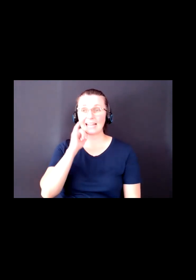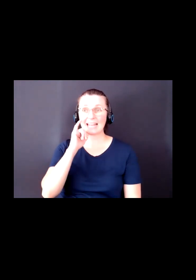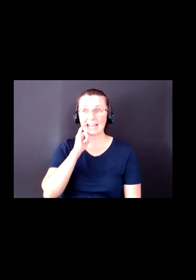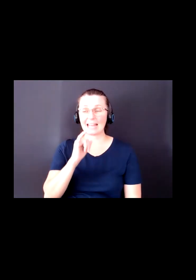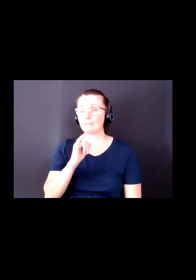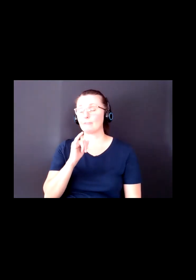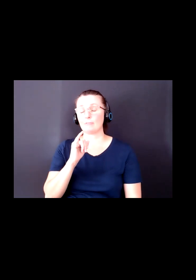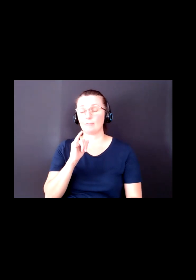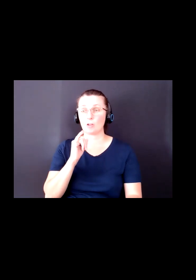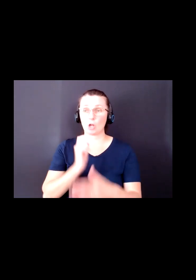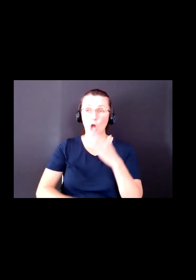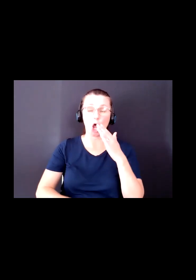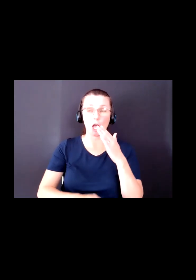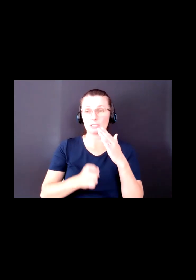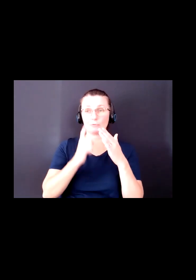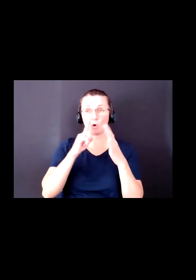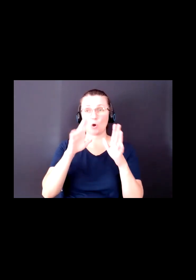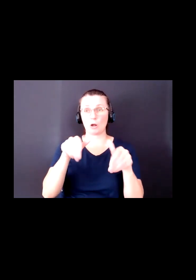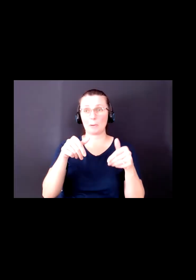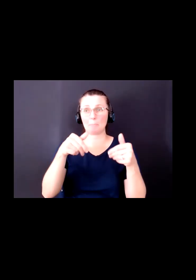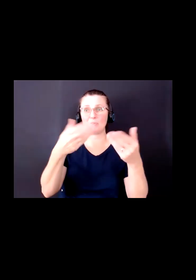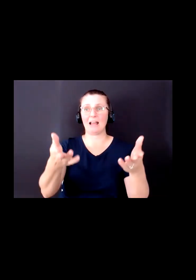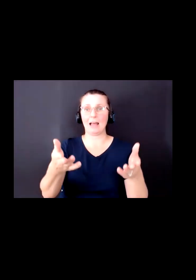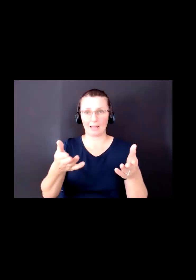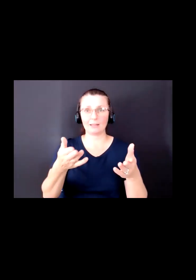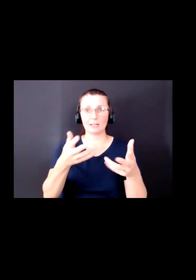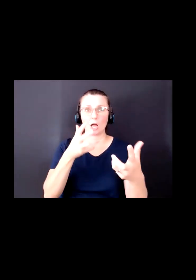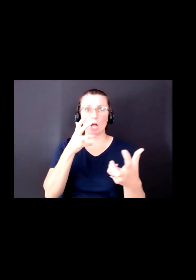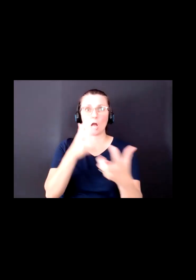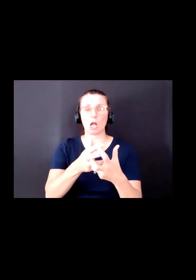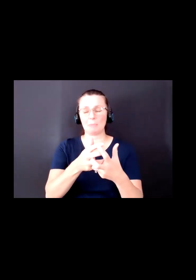So, that's the first instance in which they may not have to do it.